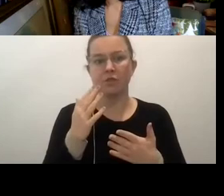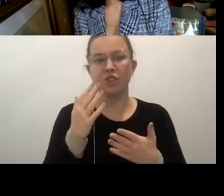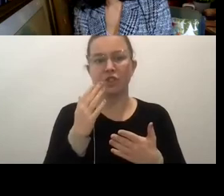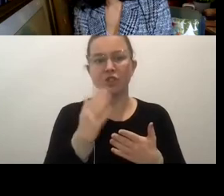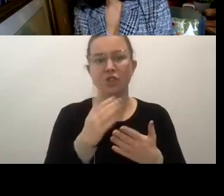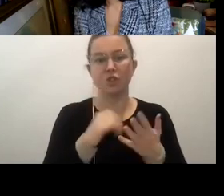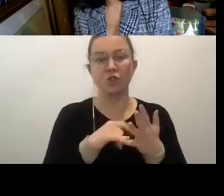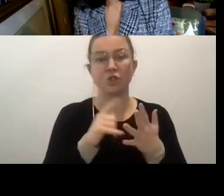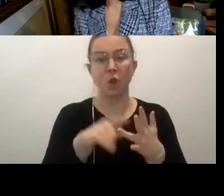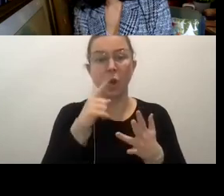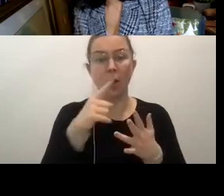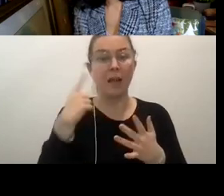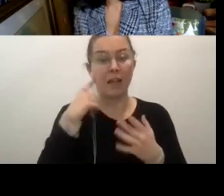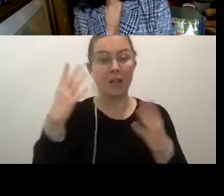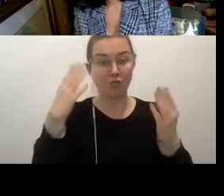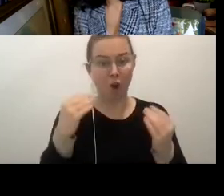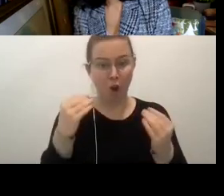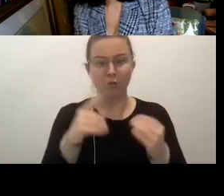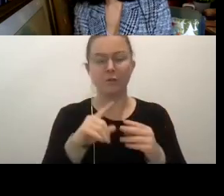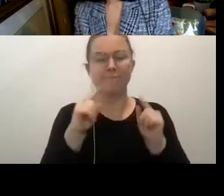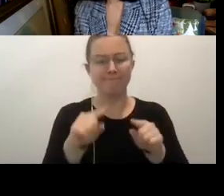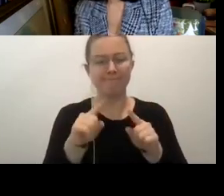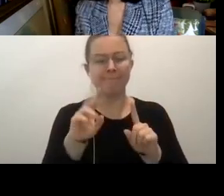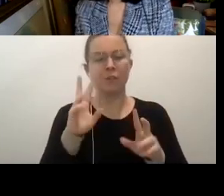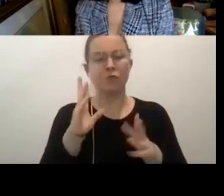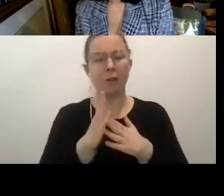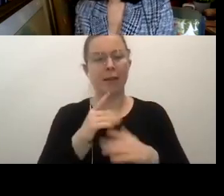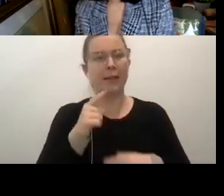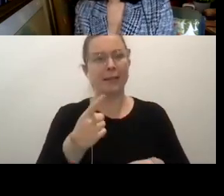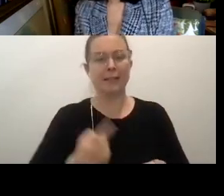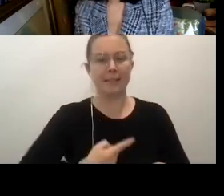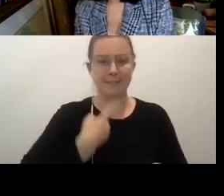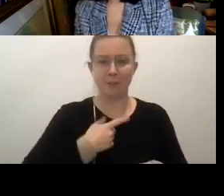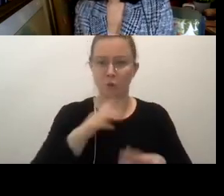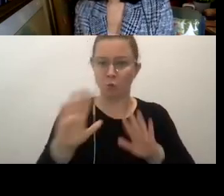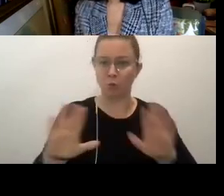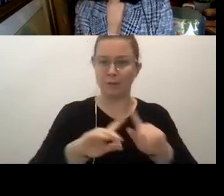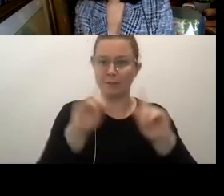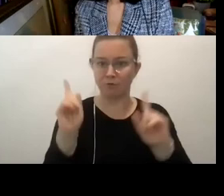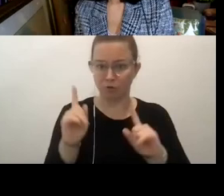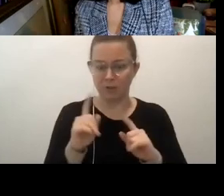as being an individual experience, not only does it kind of open up the possibilities